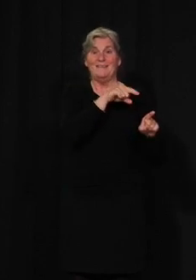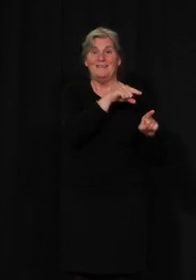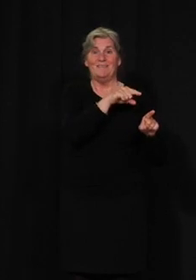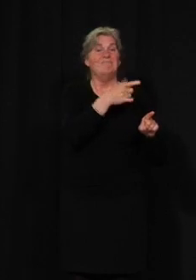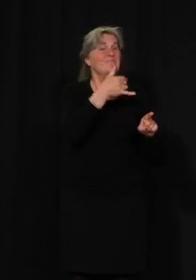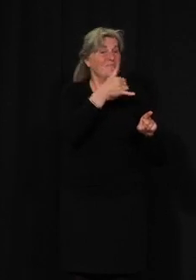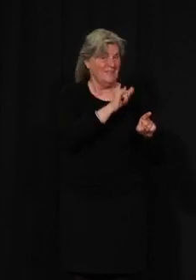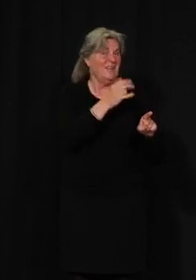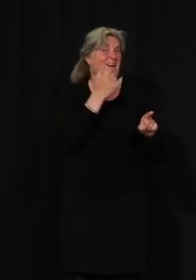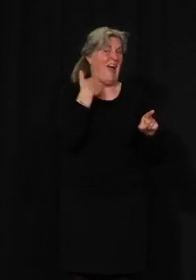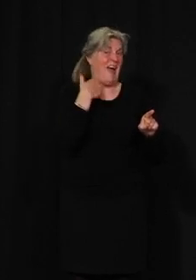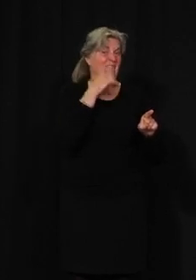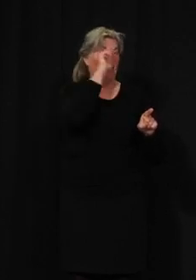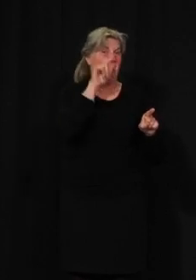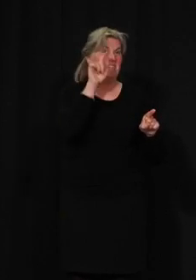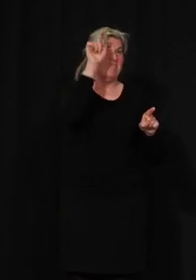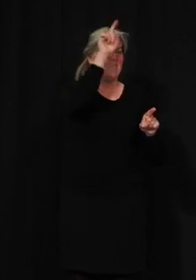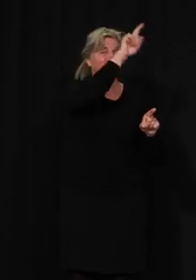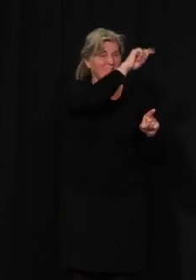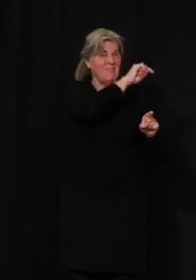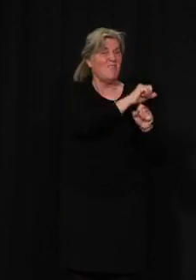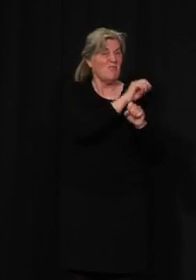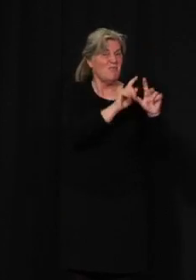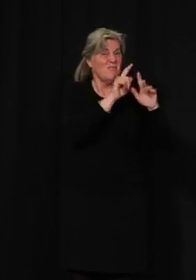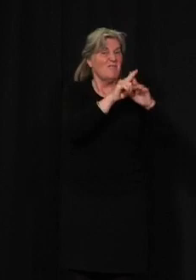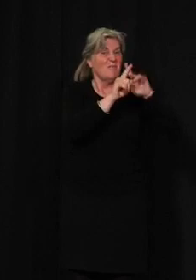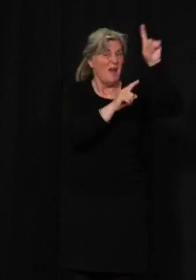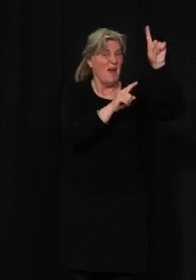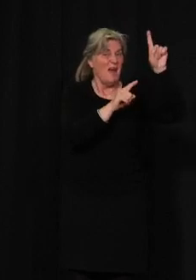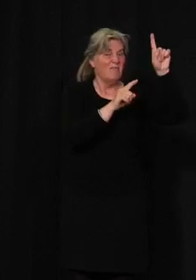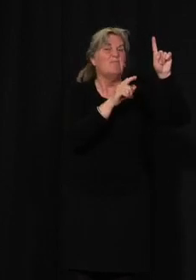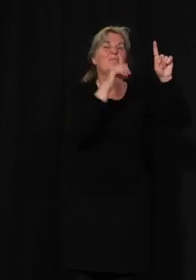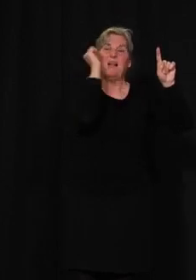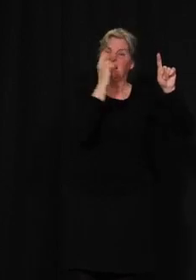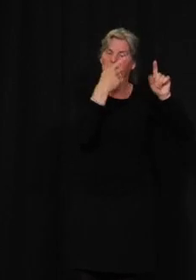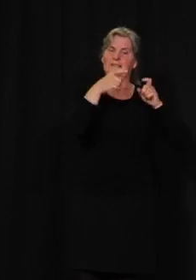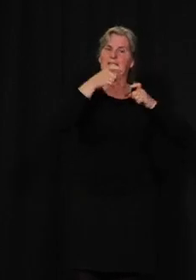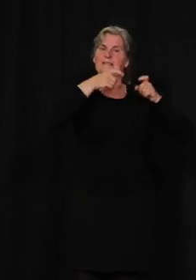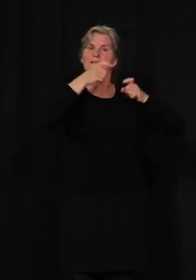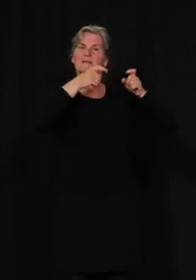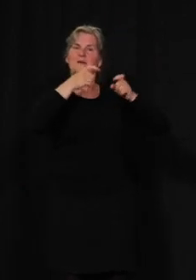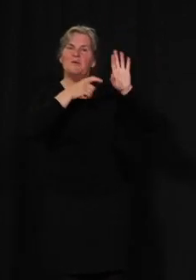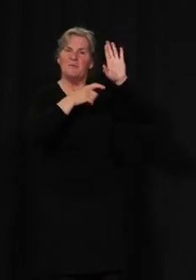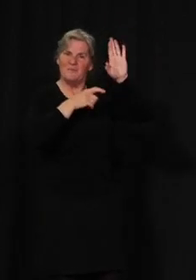COVID cases and still working hd to bring this under control at a time when the state is opening p